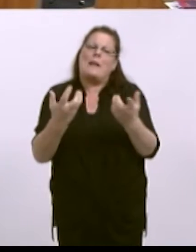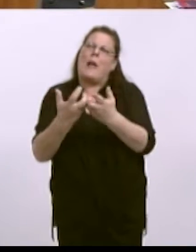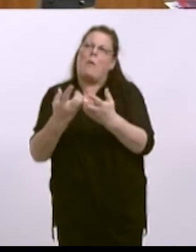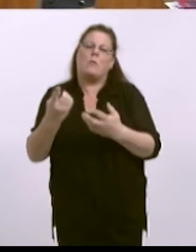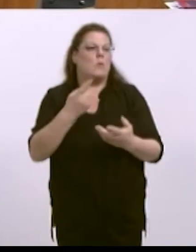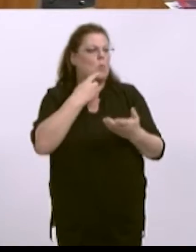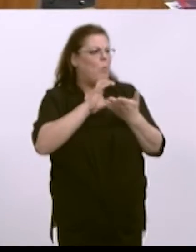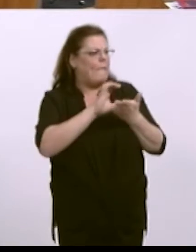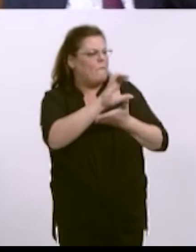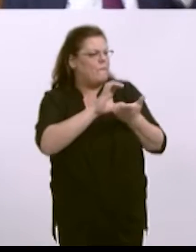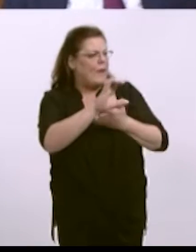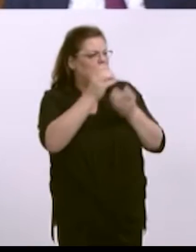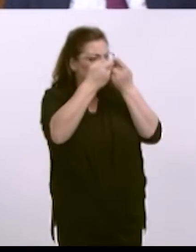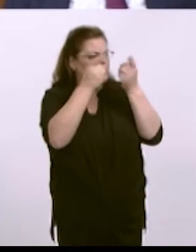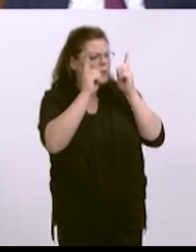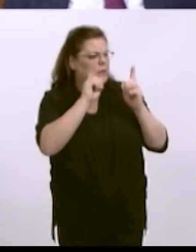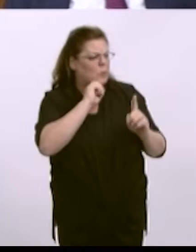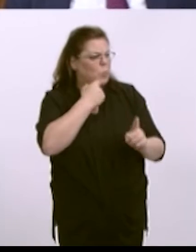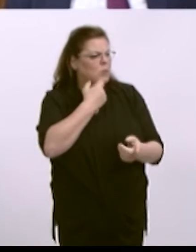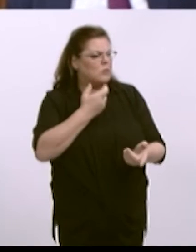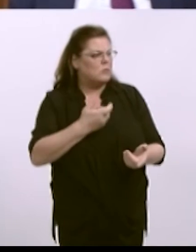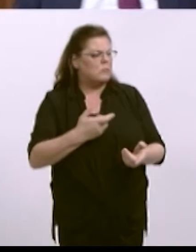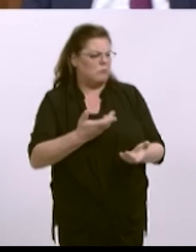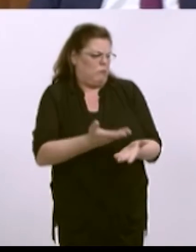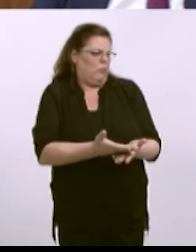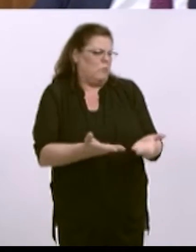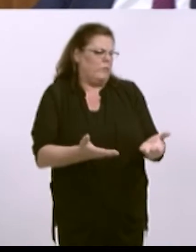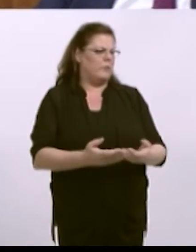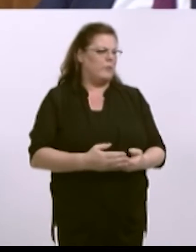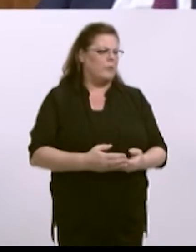institutions, in the universities, of course. Itís not without strings. We want to make